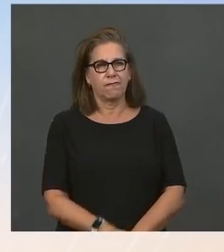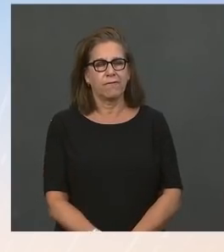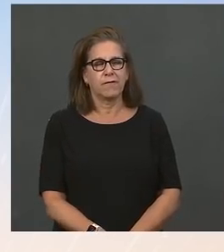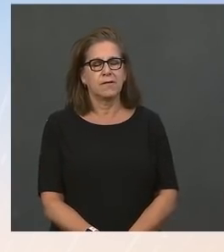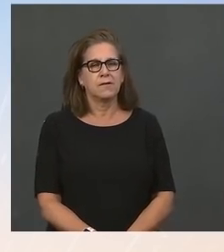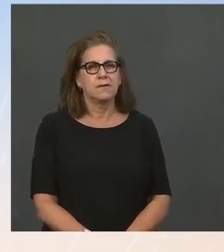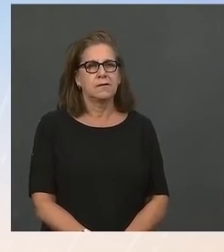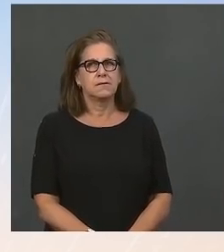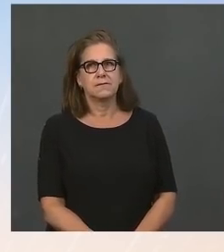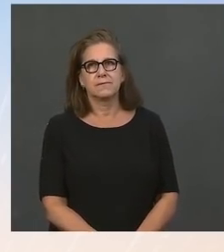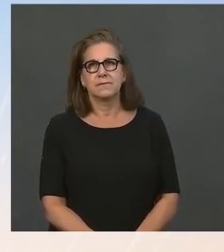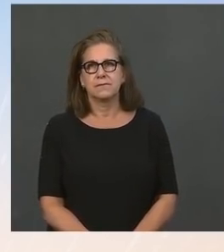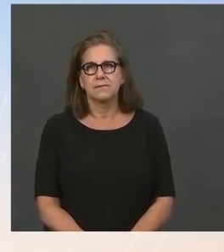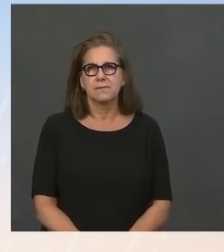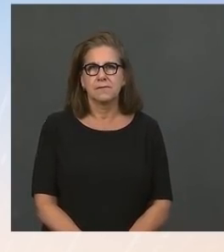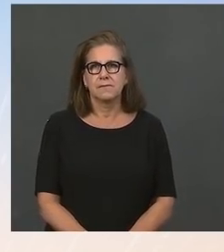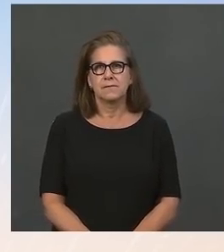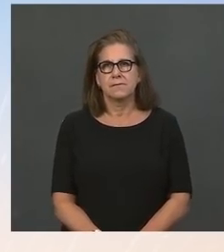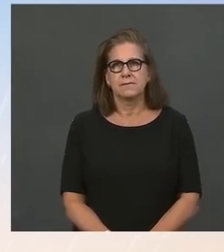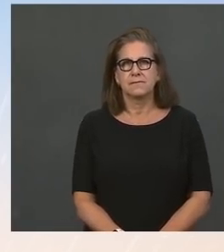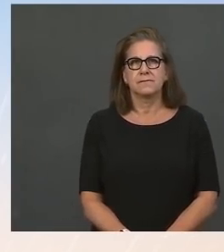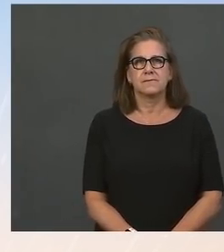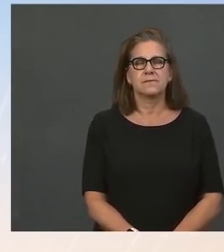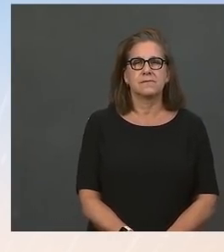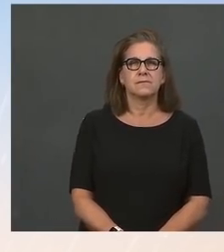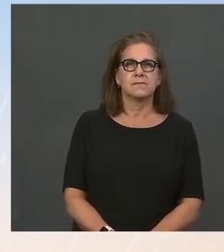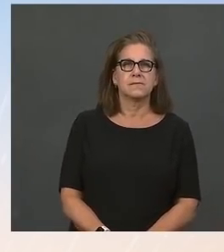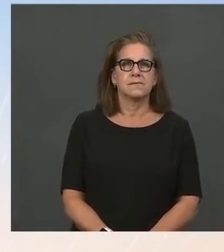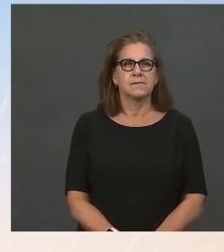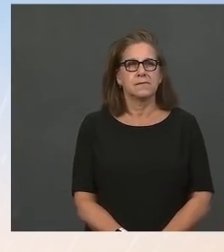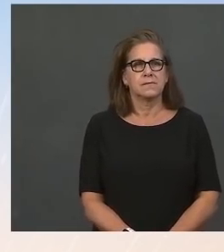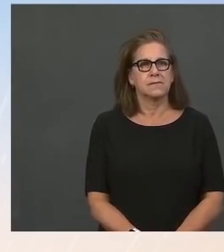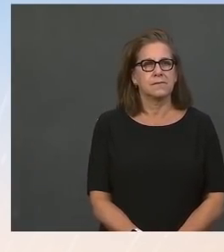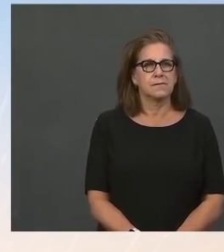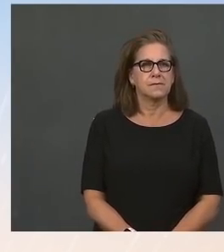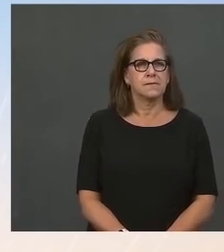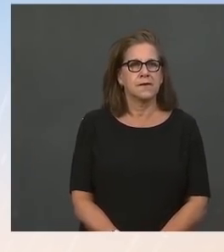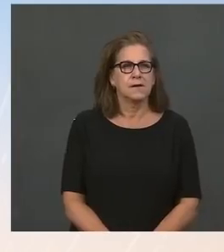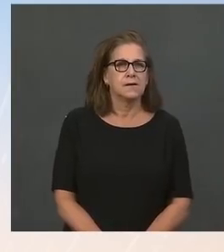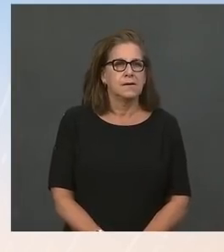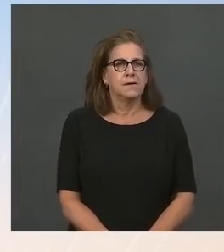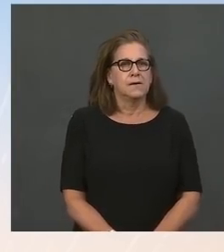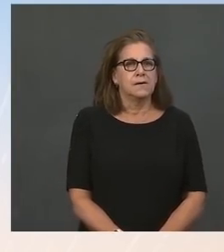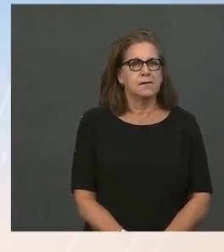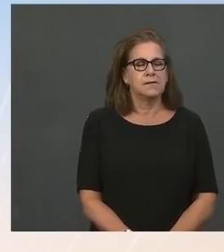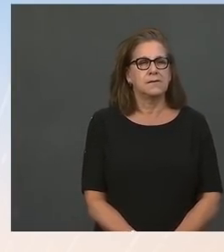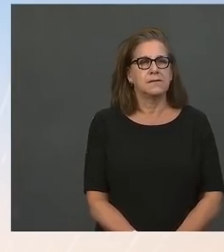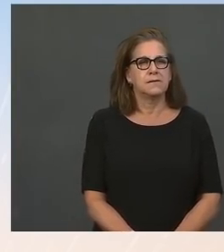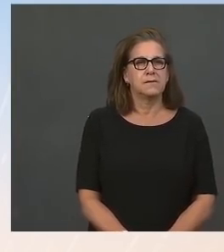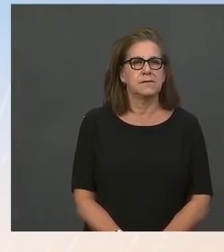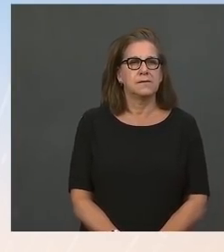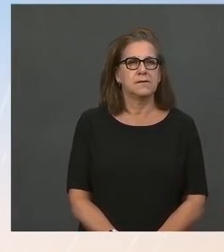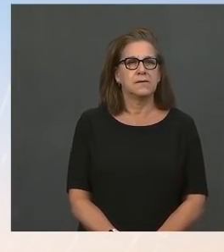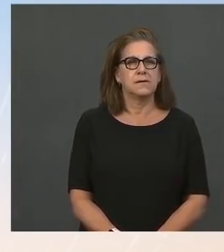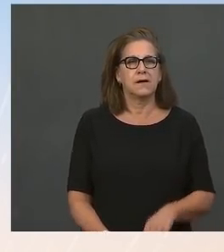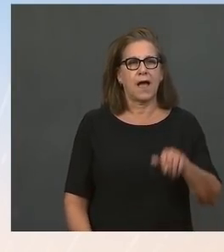And number three, so many Afghan people, especially women, they are under torture of the Taliban